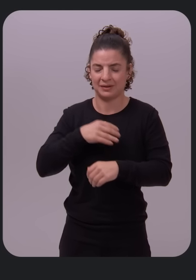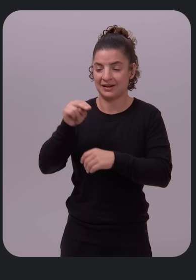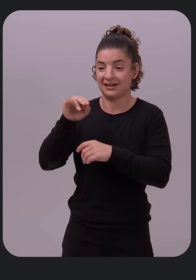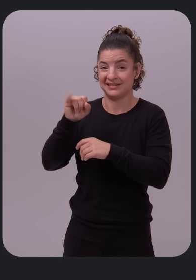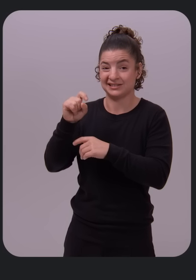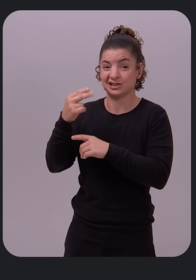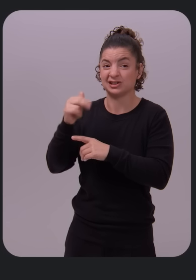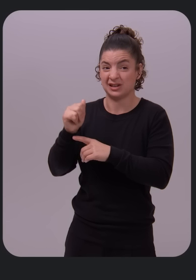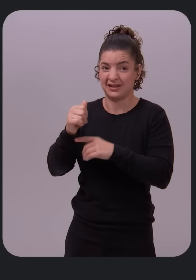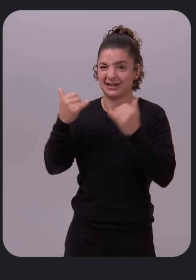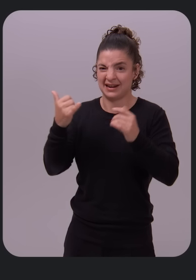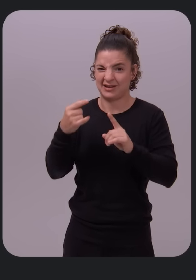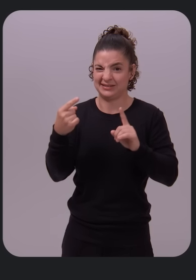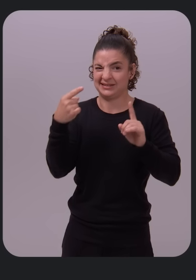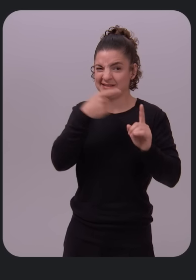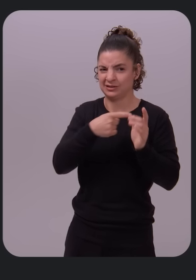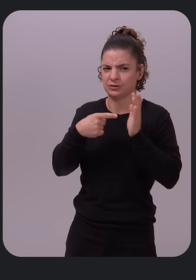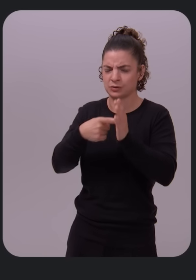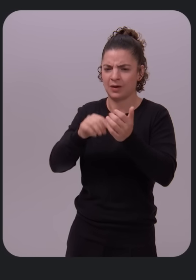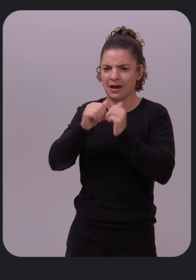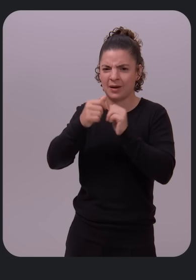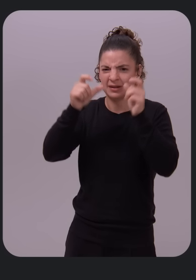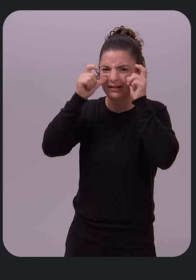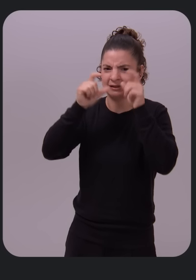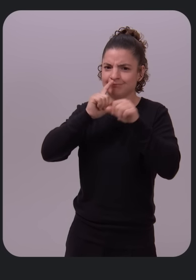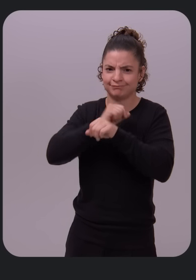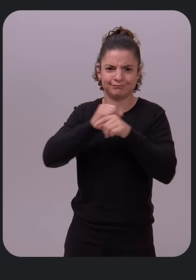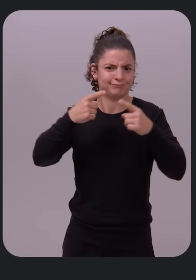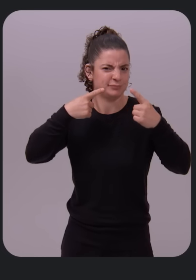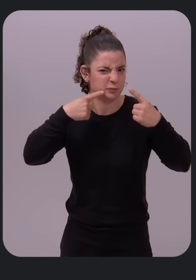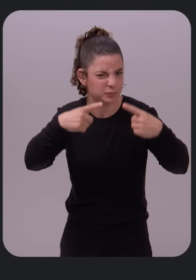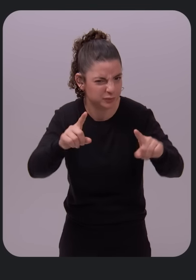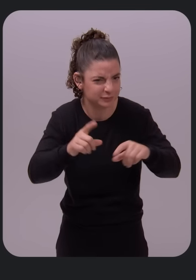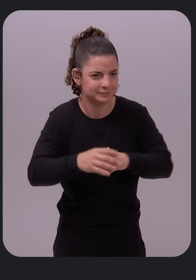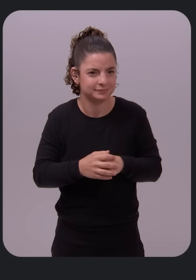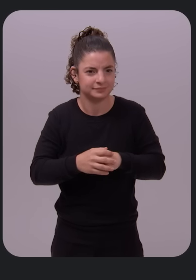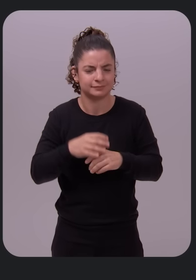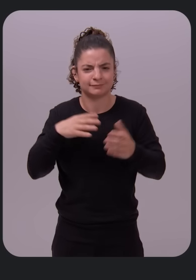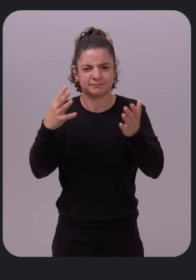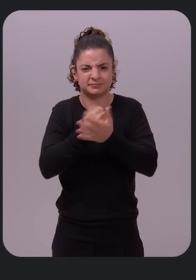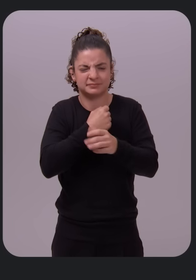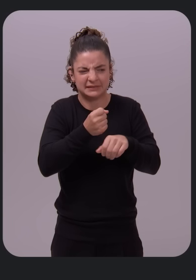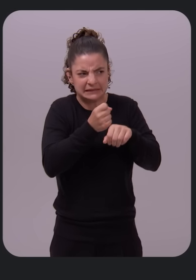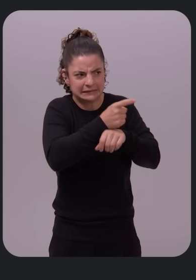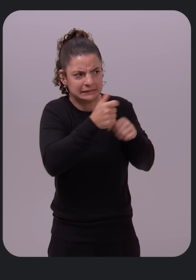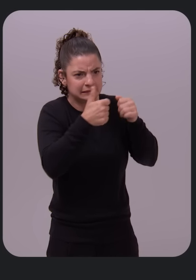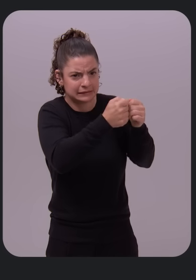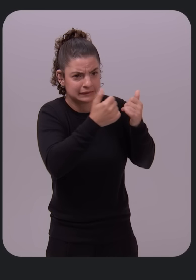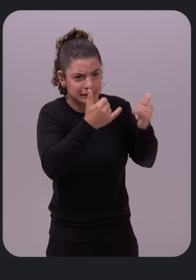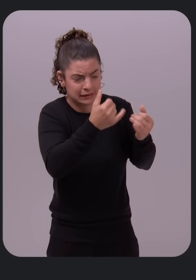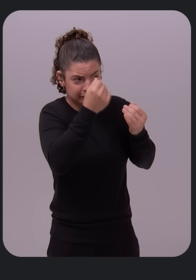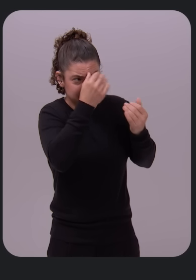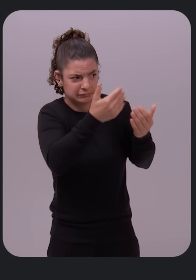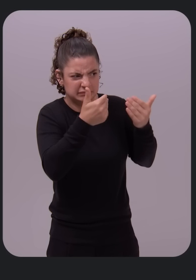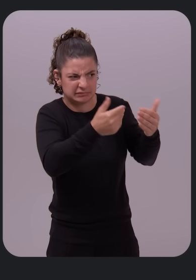Nishtha is back there to show us how these glasses work for real. Let me send her a text now, and let's get started.